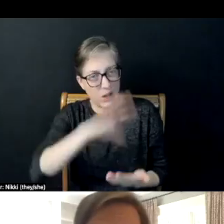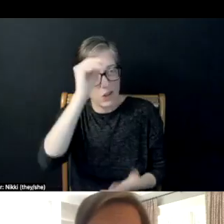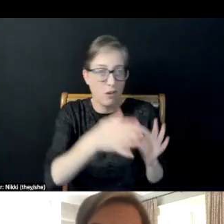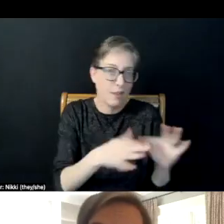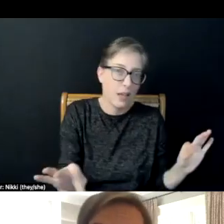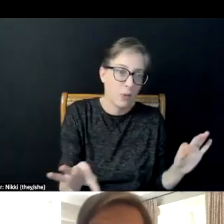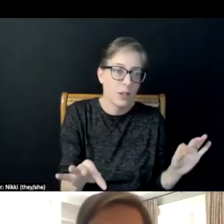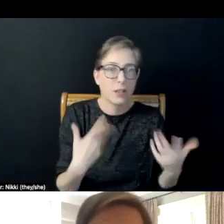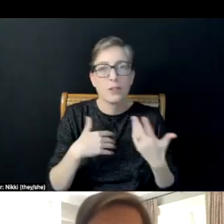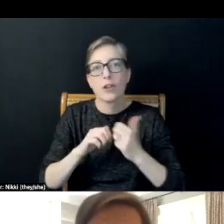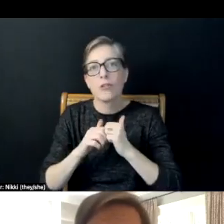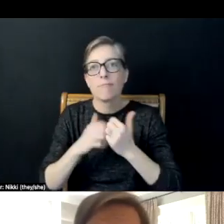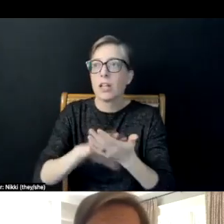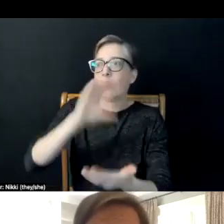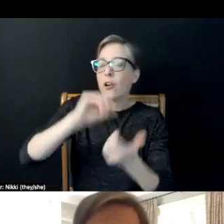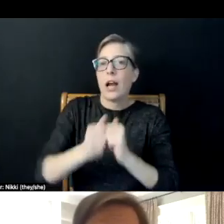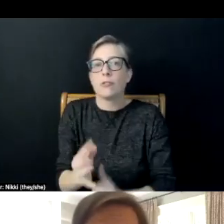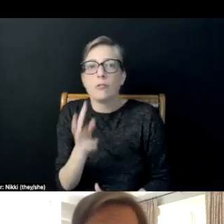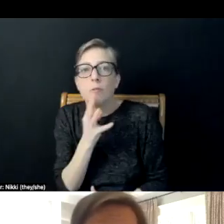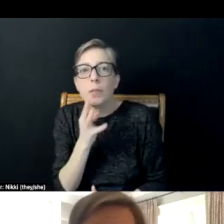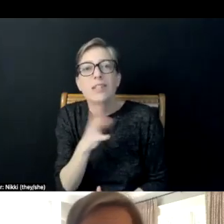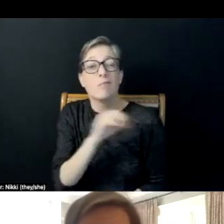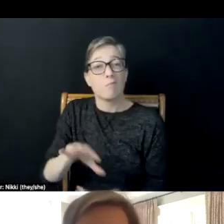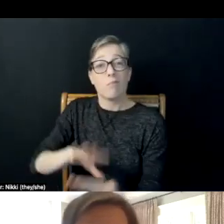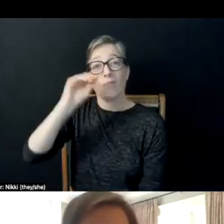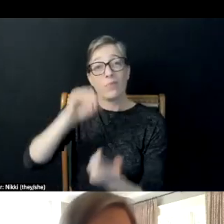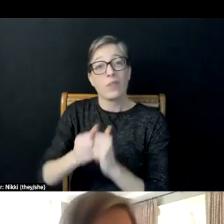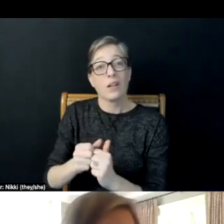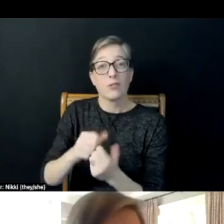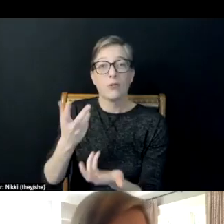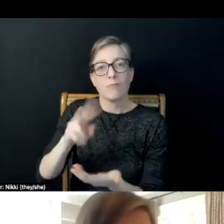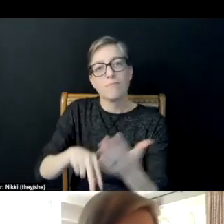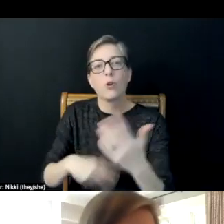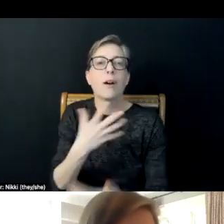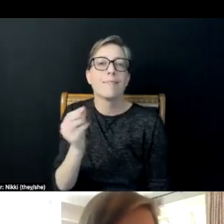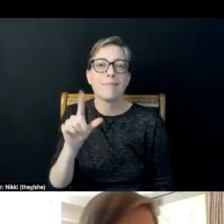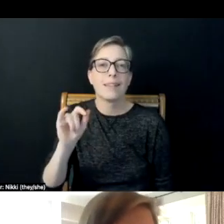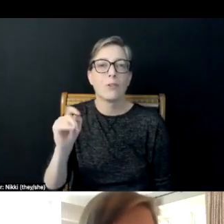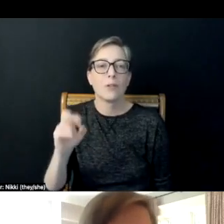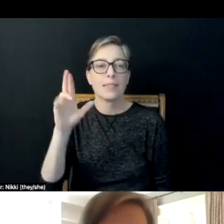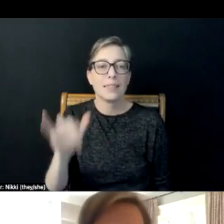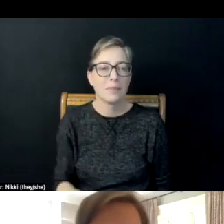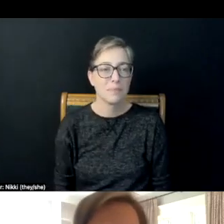It is also theorized to be associated with psychopathology. Next slide, please, but when you